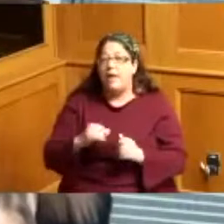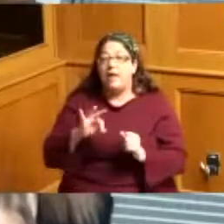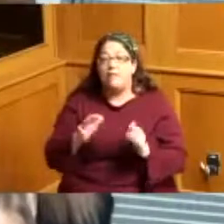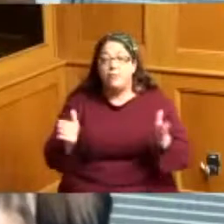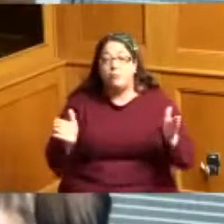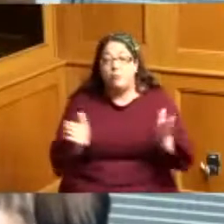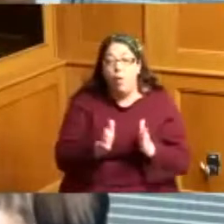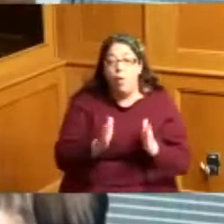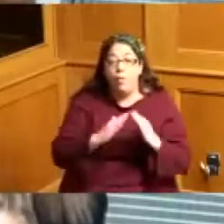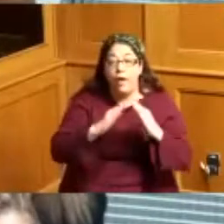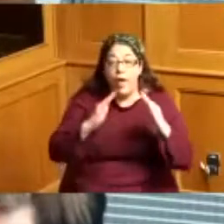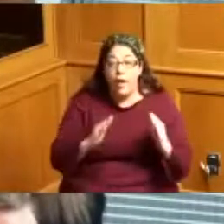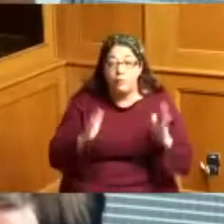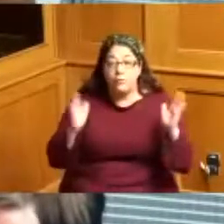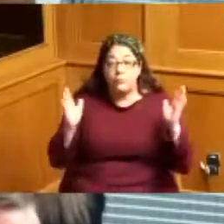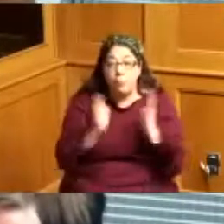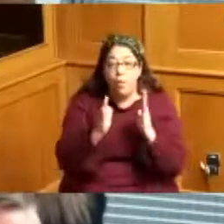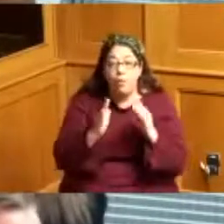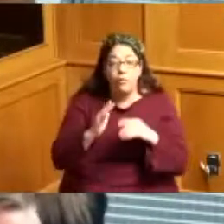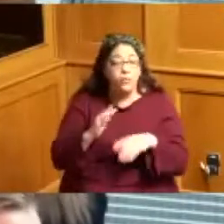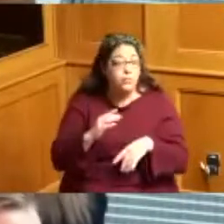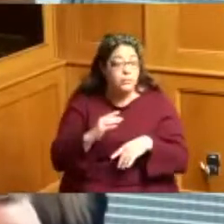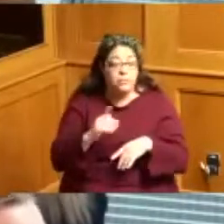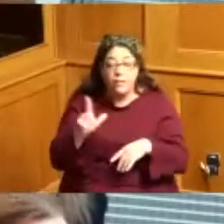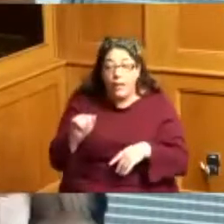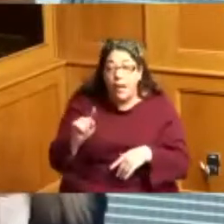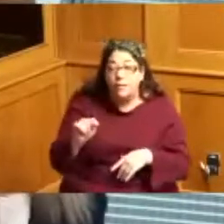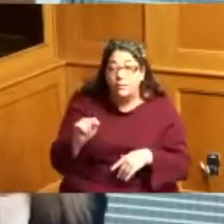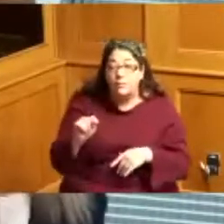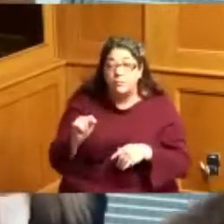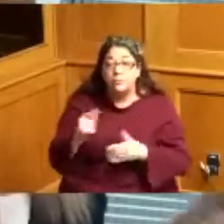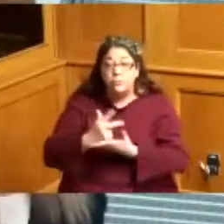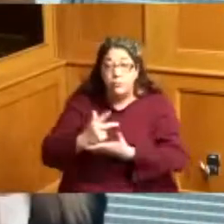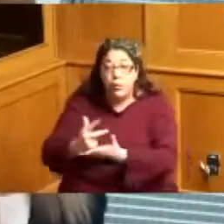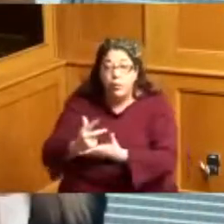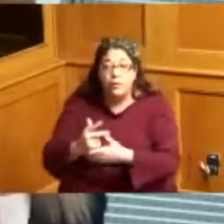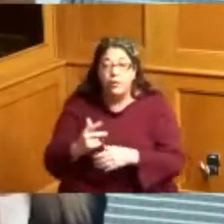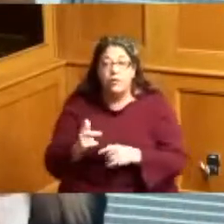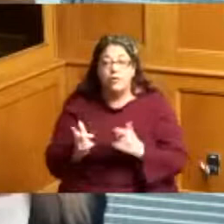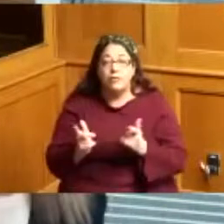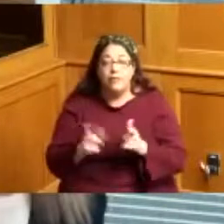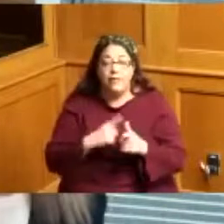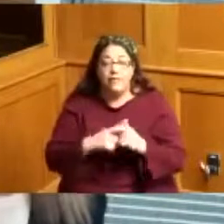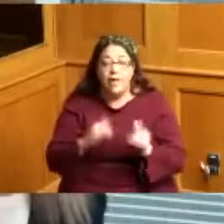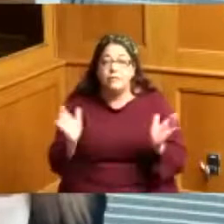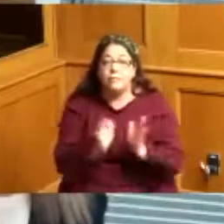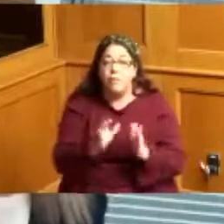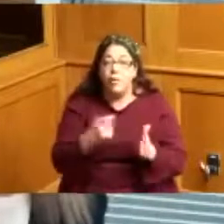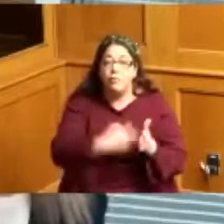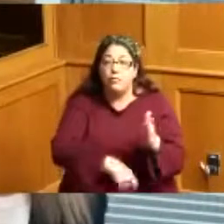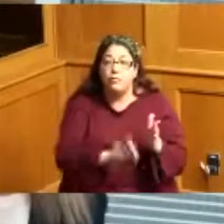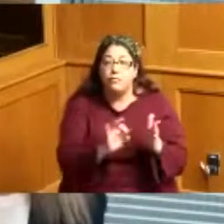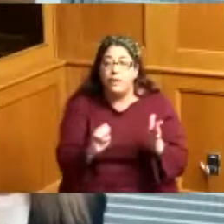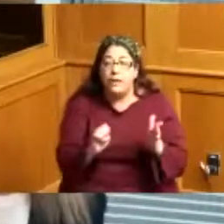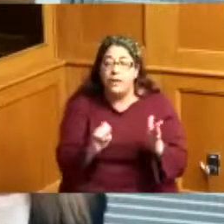smaller homes will see a smaller bill and those with larger lots and larger parking